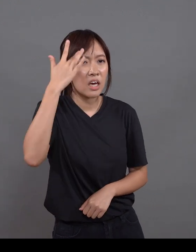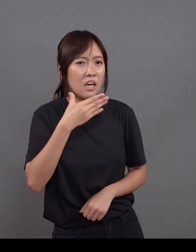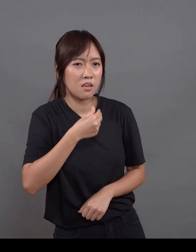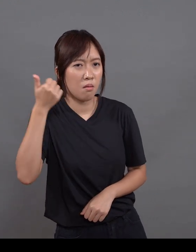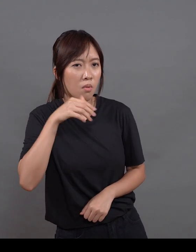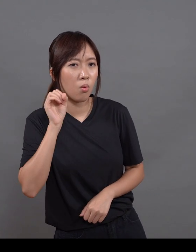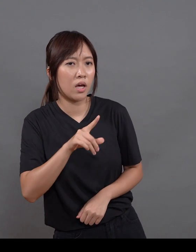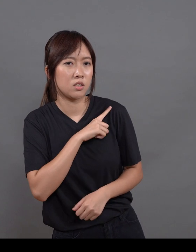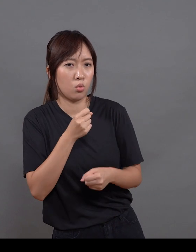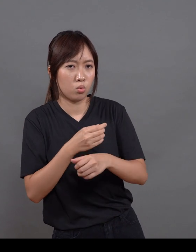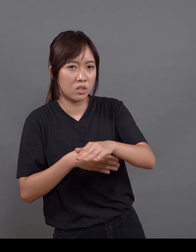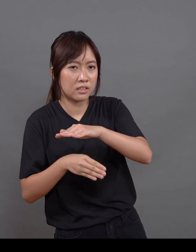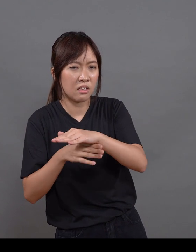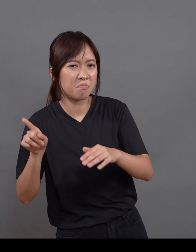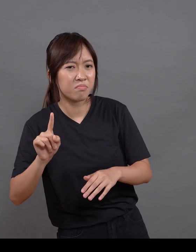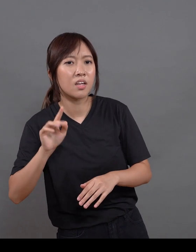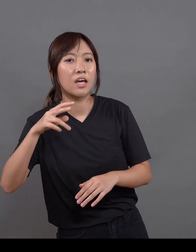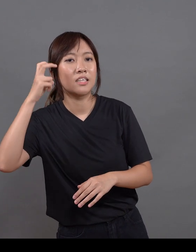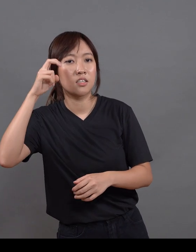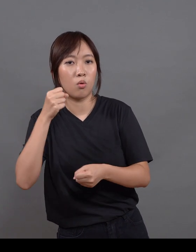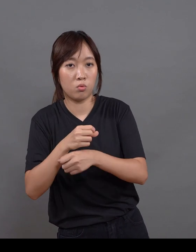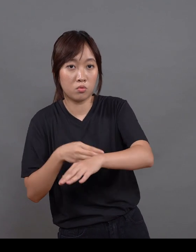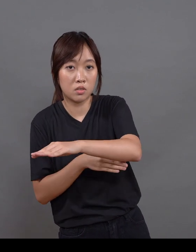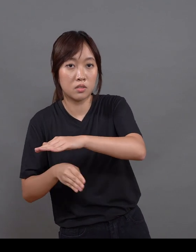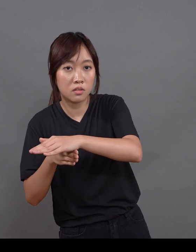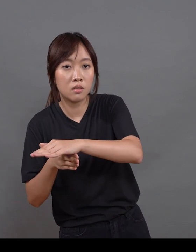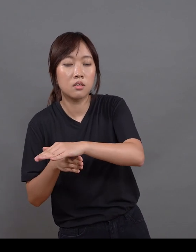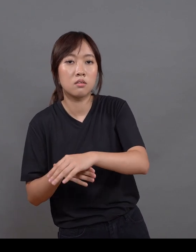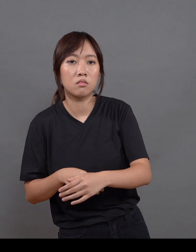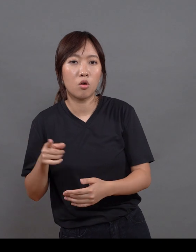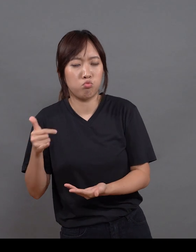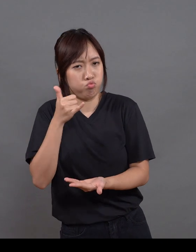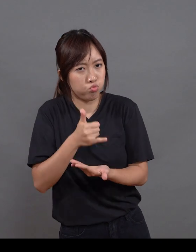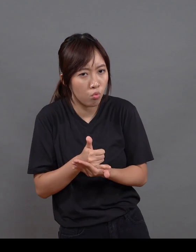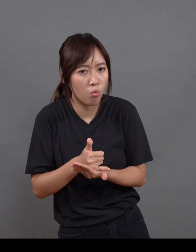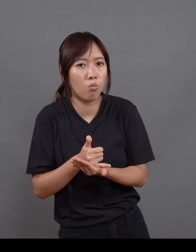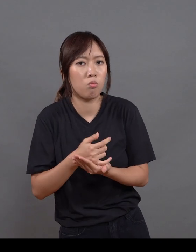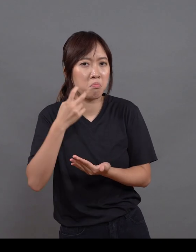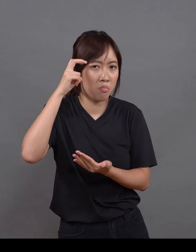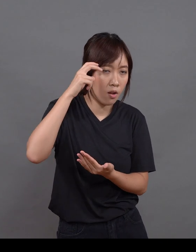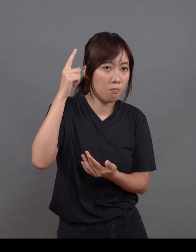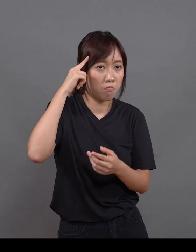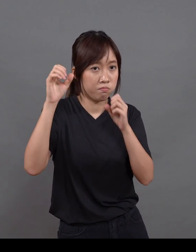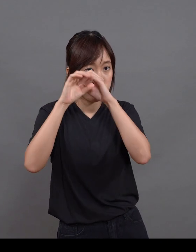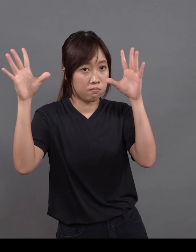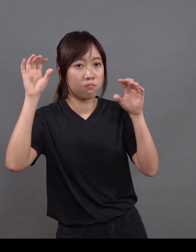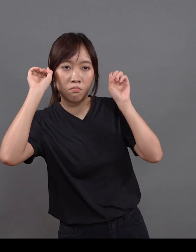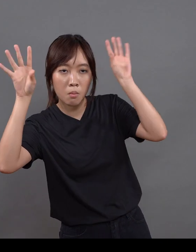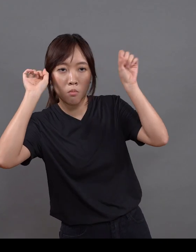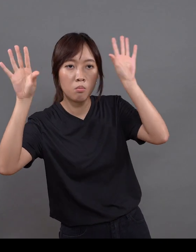Ha always described his studio as a ‘thinking studio’ He would contemplate, imagine, and create artworks inside it